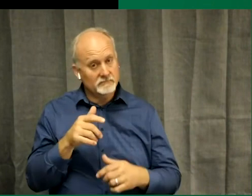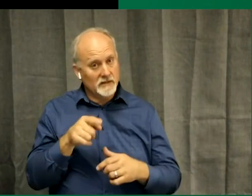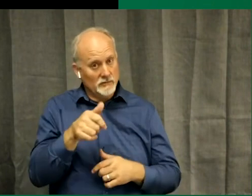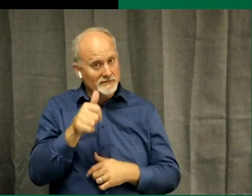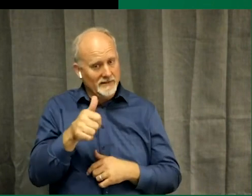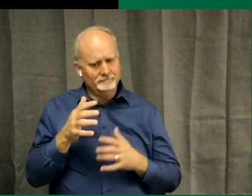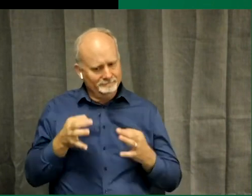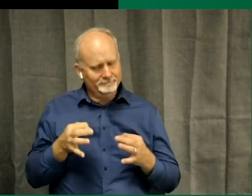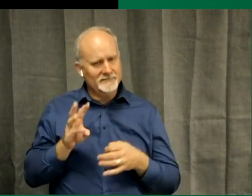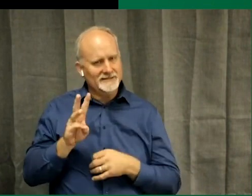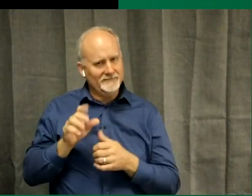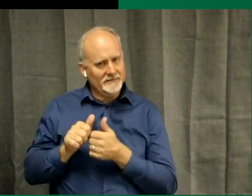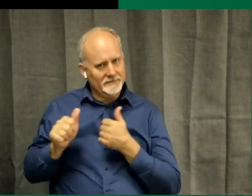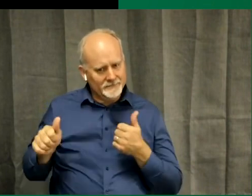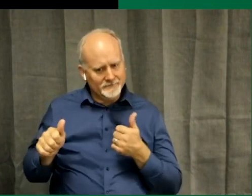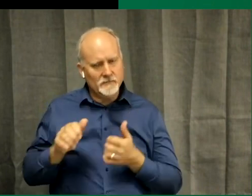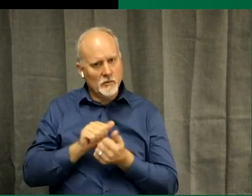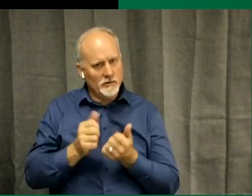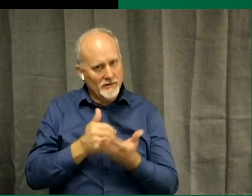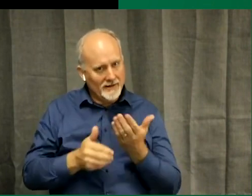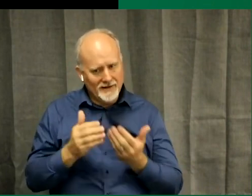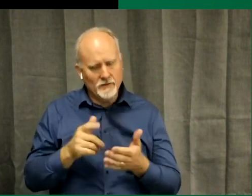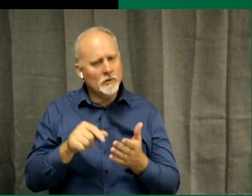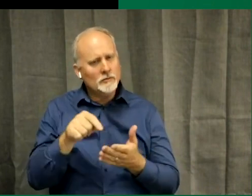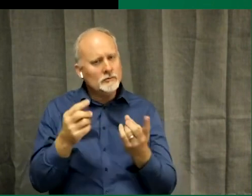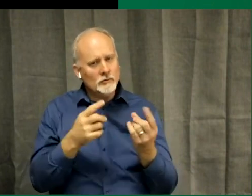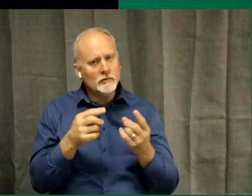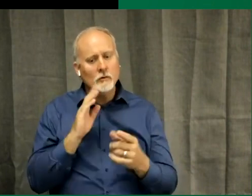washing your hands recognizing that the things that you do not only impact your health but the